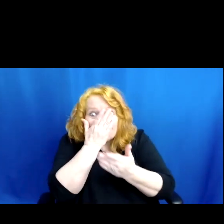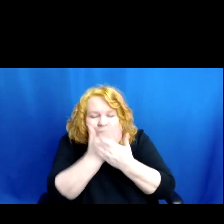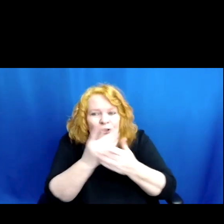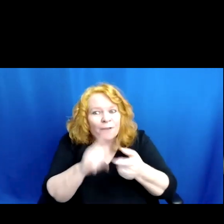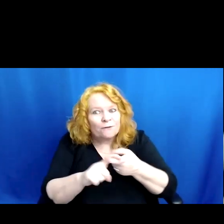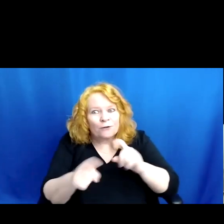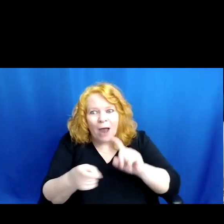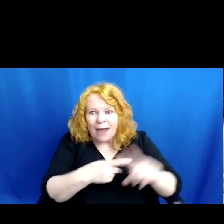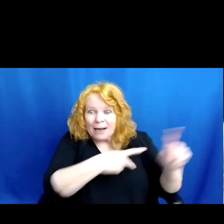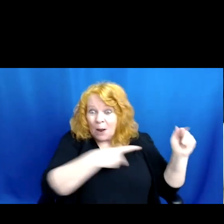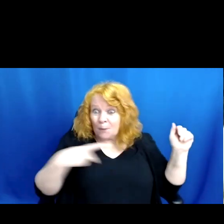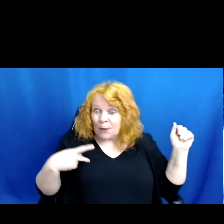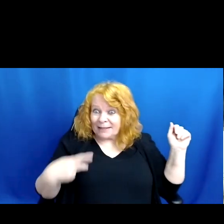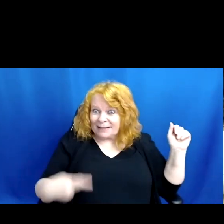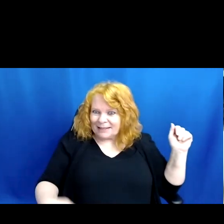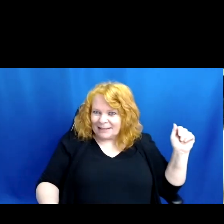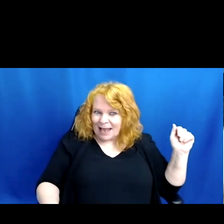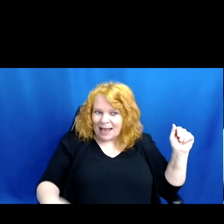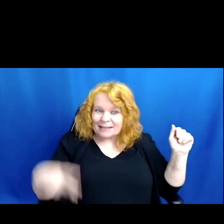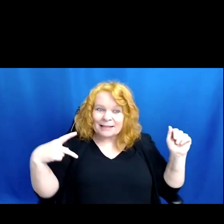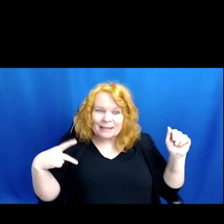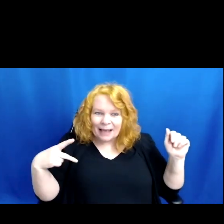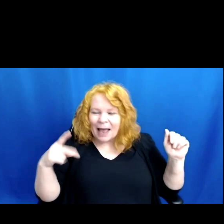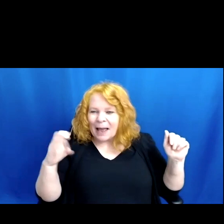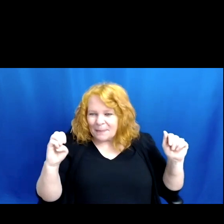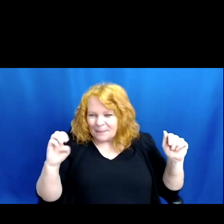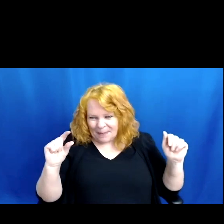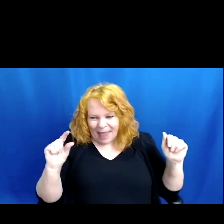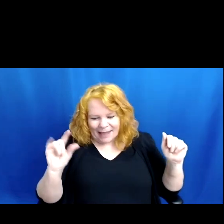Now Princess Peggy is very very beautiful. She’s a princess.